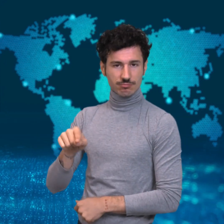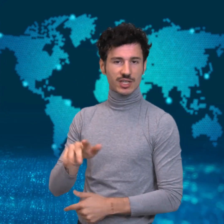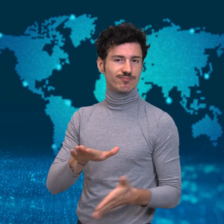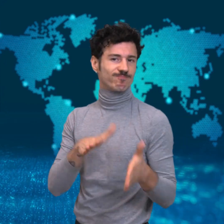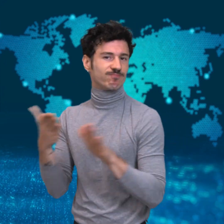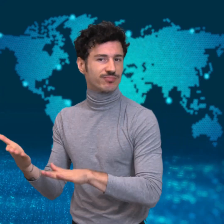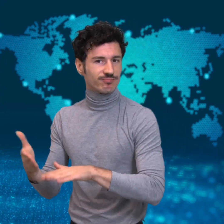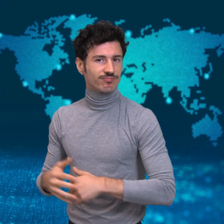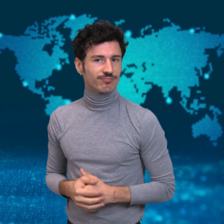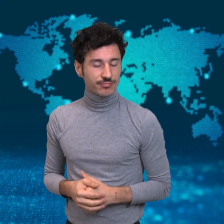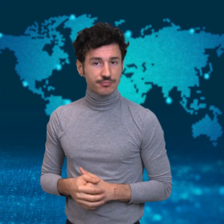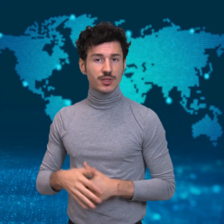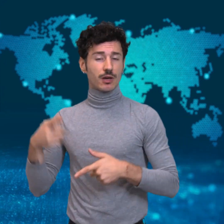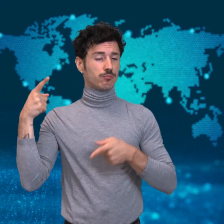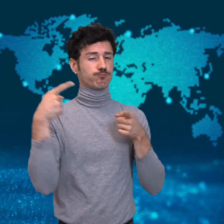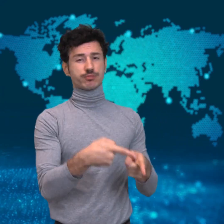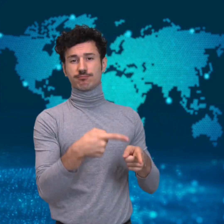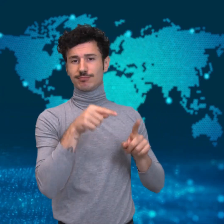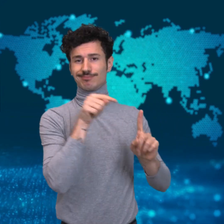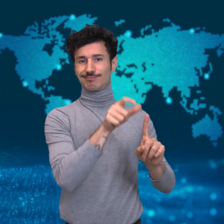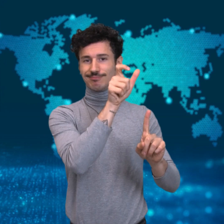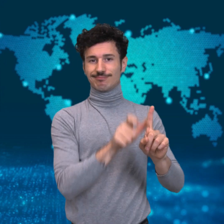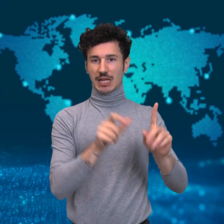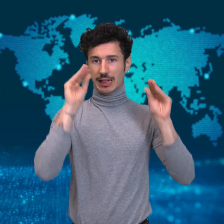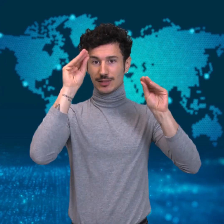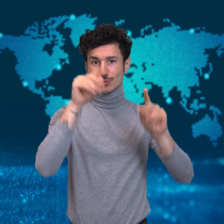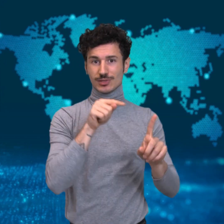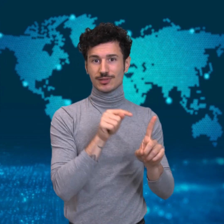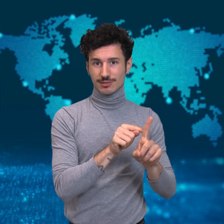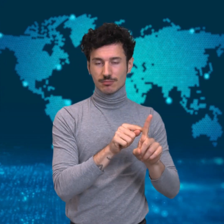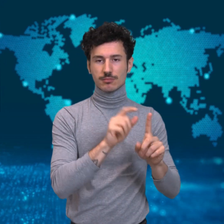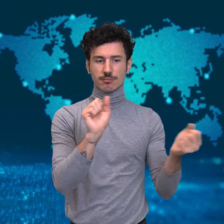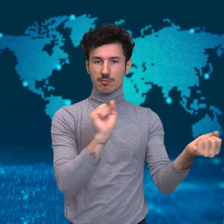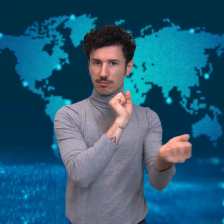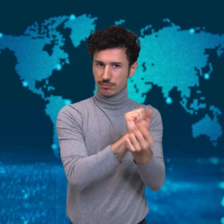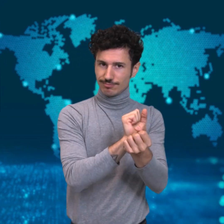she was arrested and charged with poisoning.